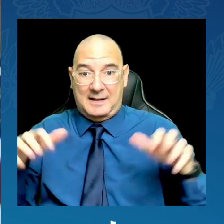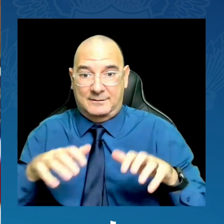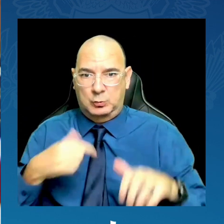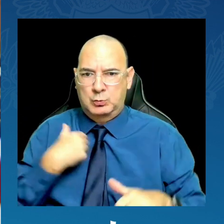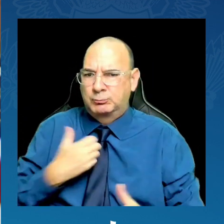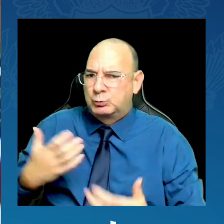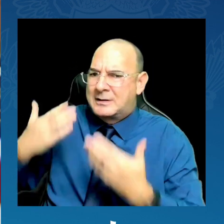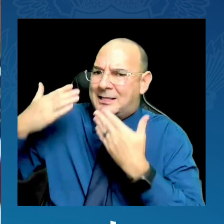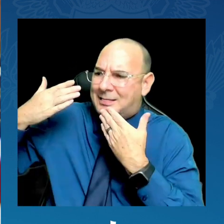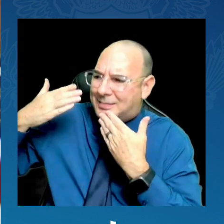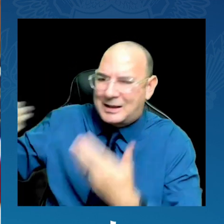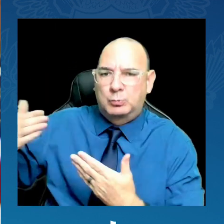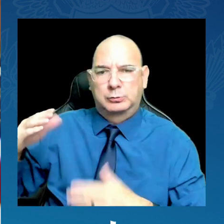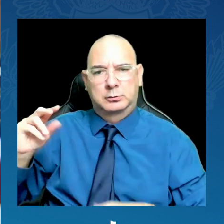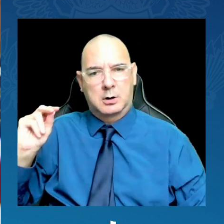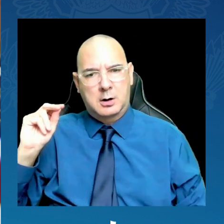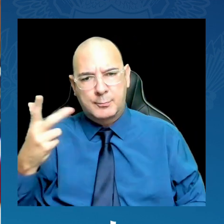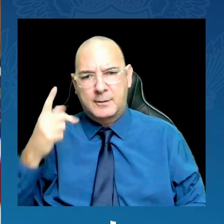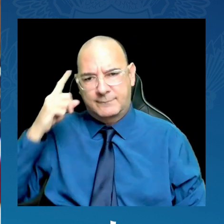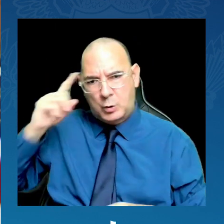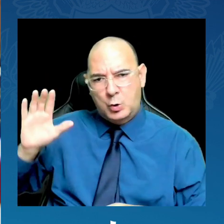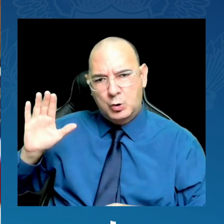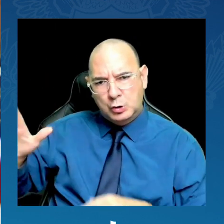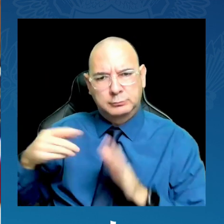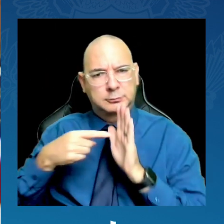for her demonstrated leadership bringing together.